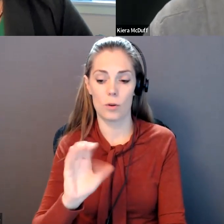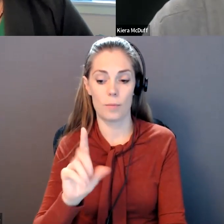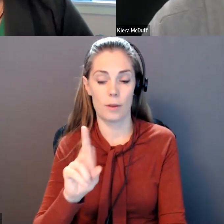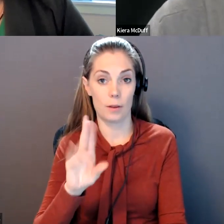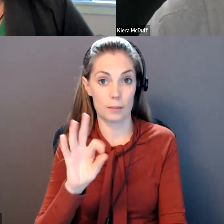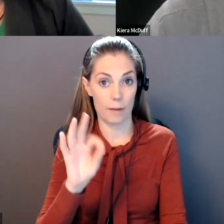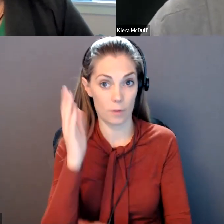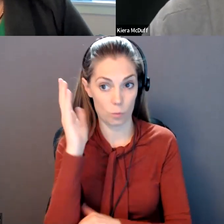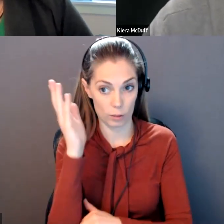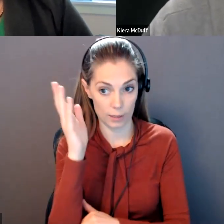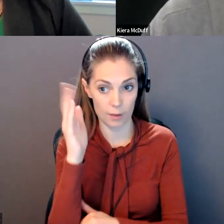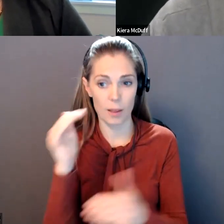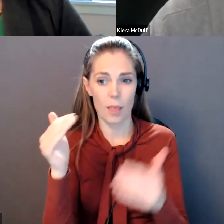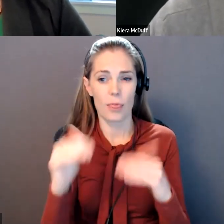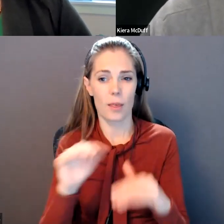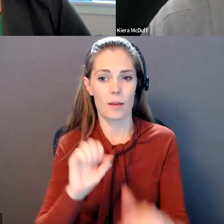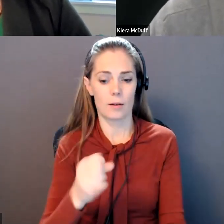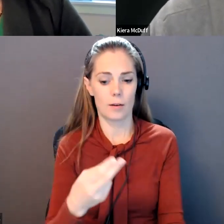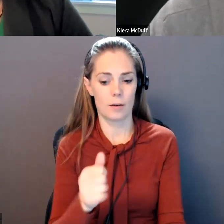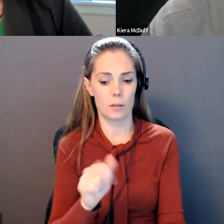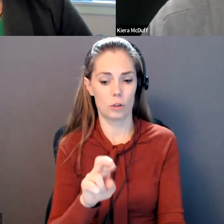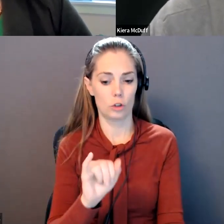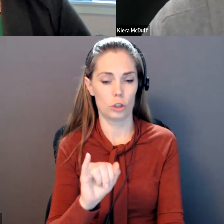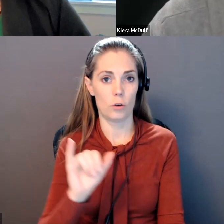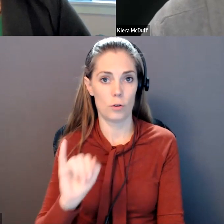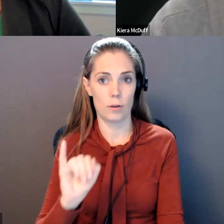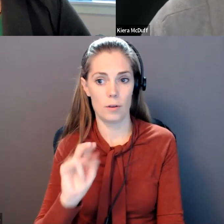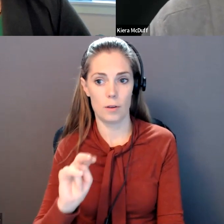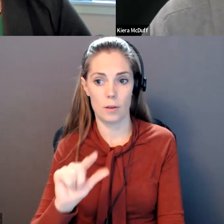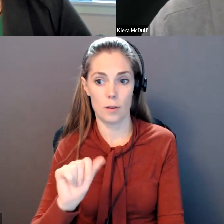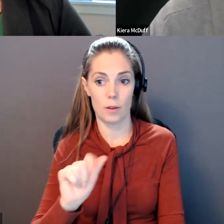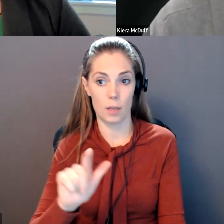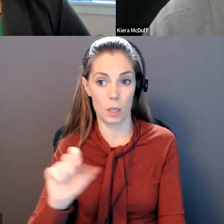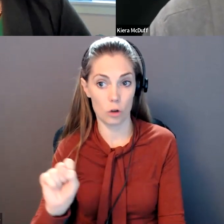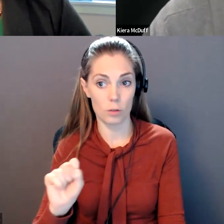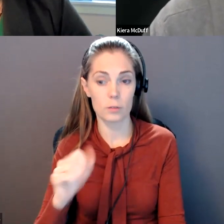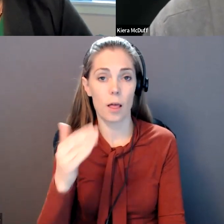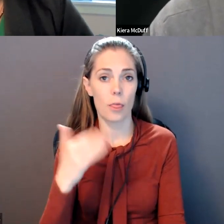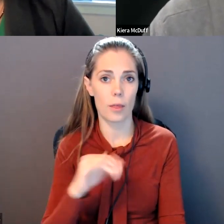Jessica DeMars will come next and then we will close things out with a presentation from Tanya